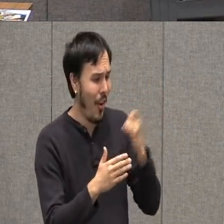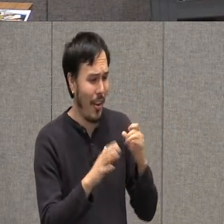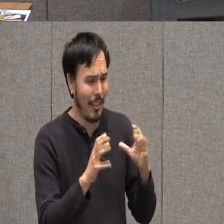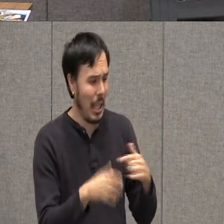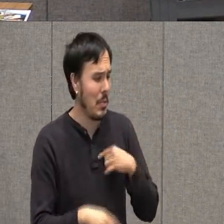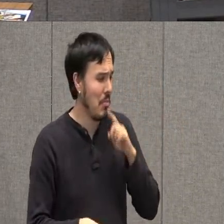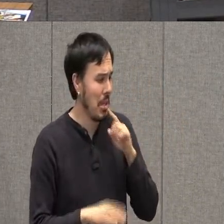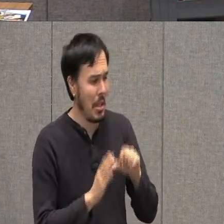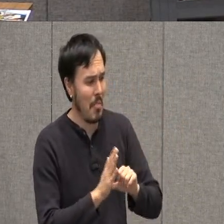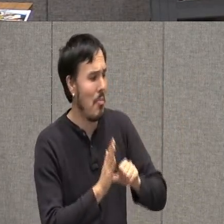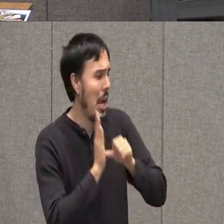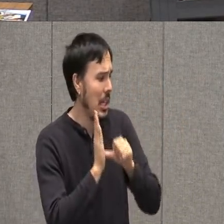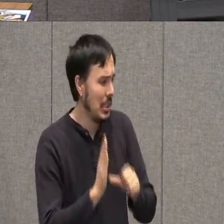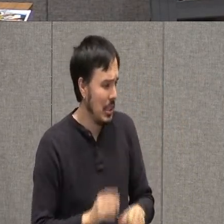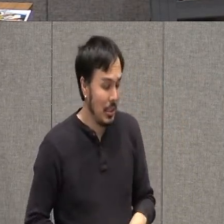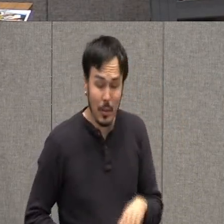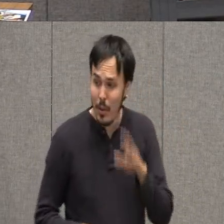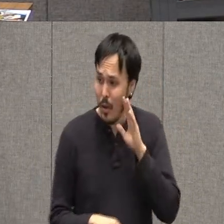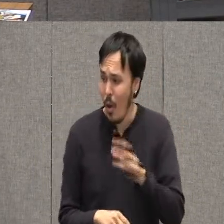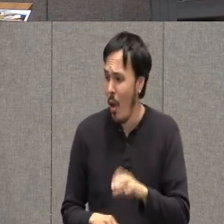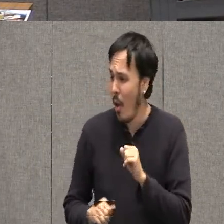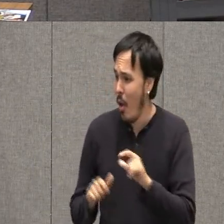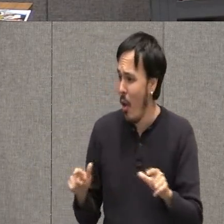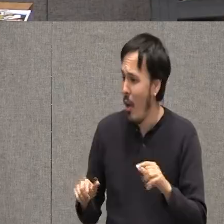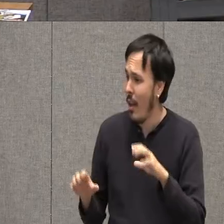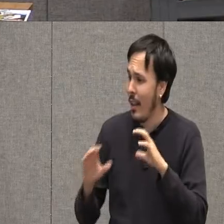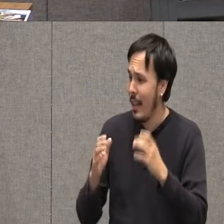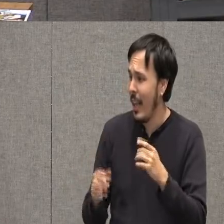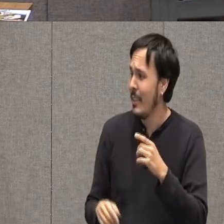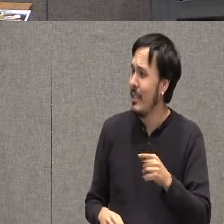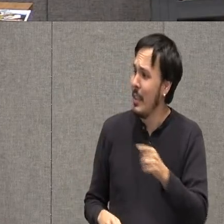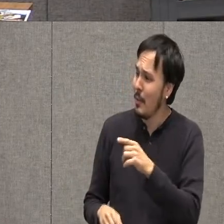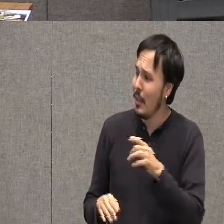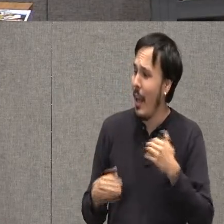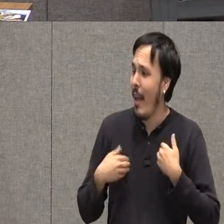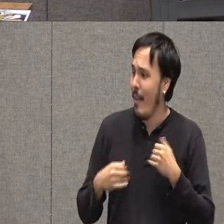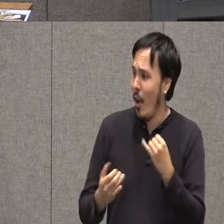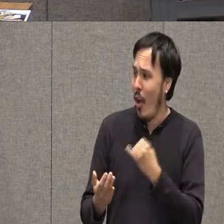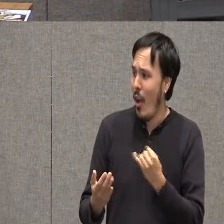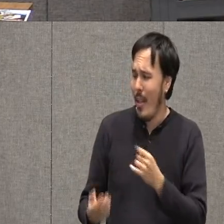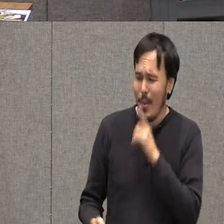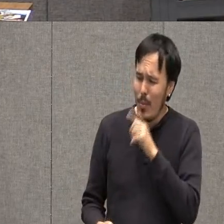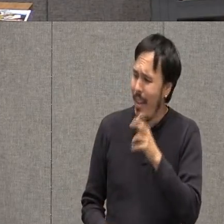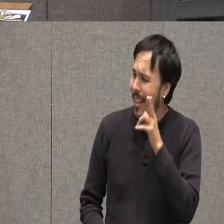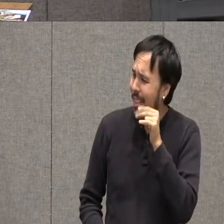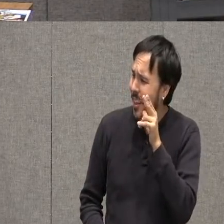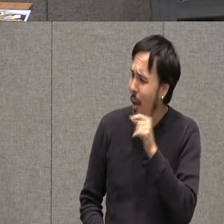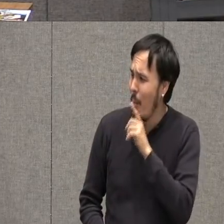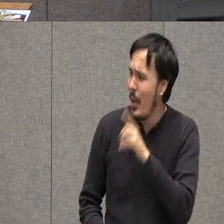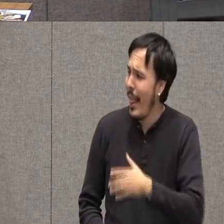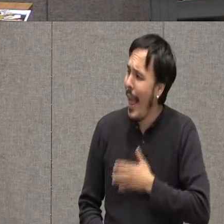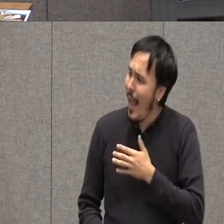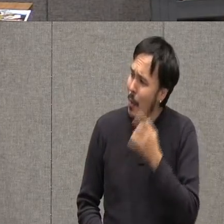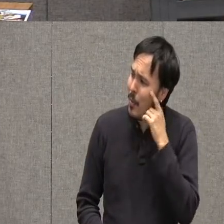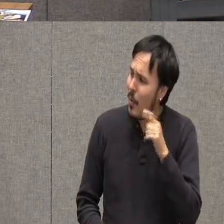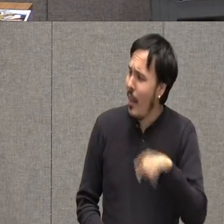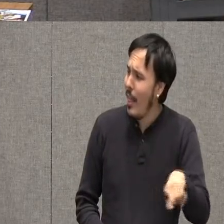Well, you know what? All the kids that get art right now, they're so lucky. Like I'm really happy for them that they get that, you know?